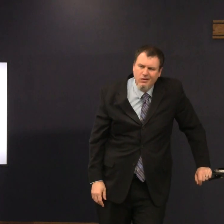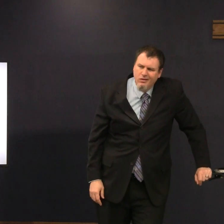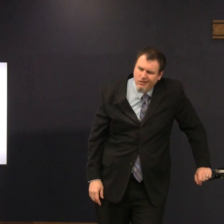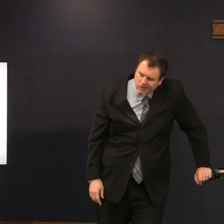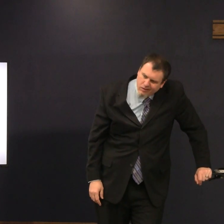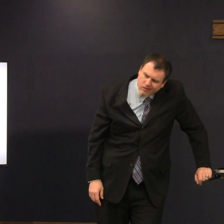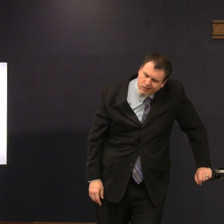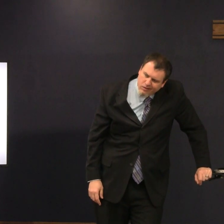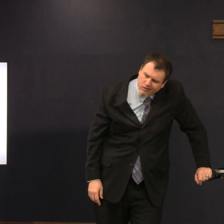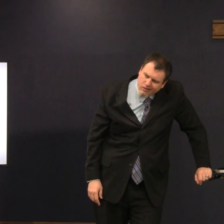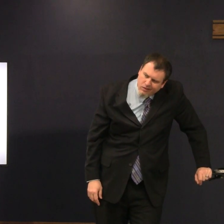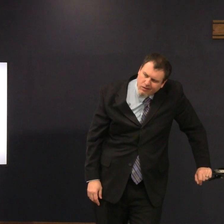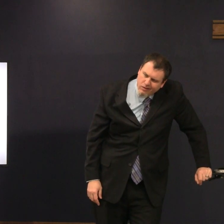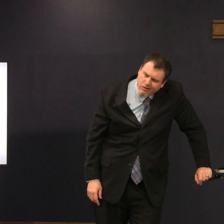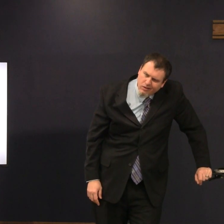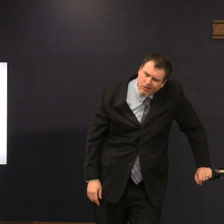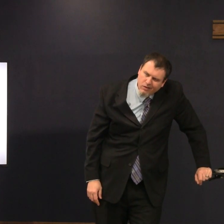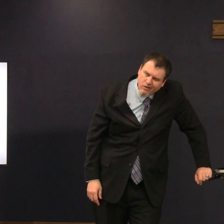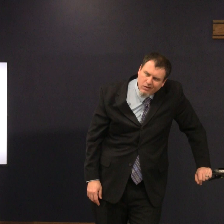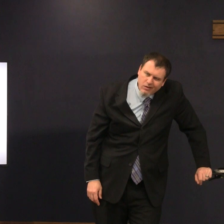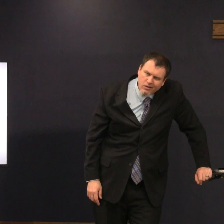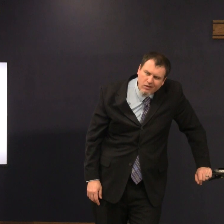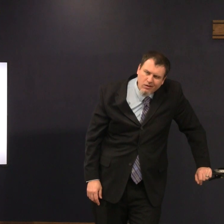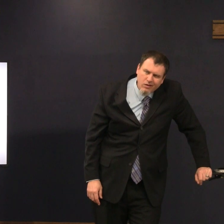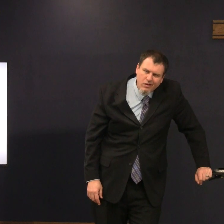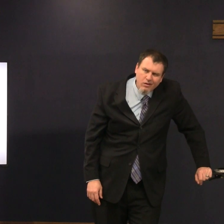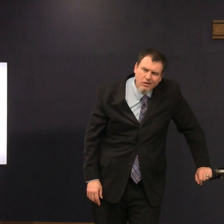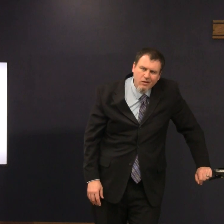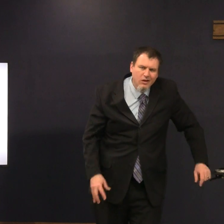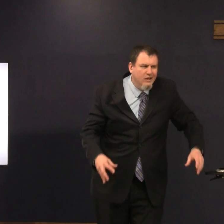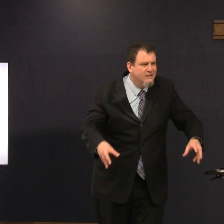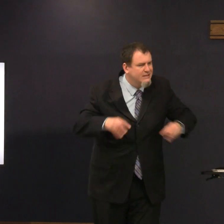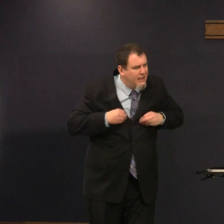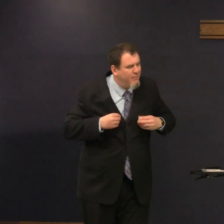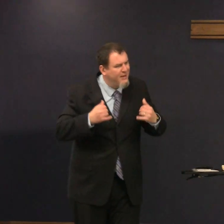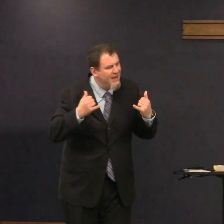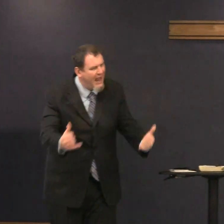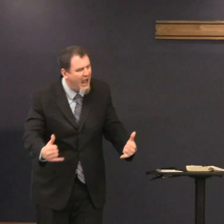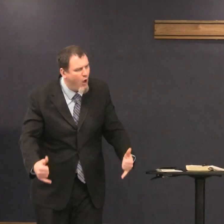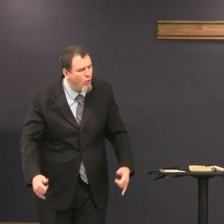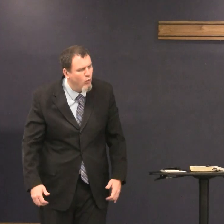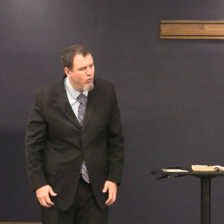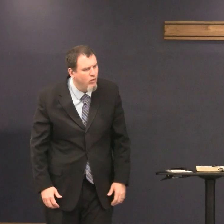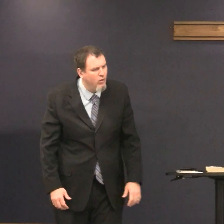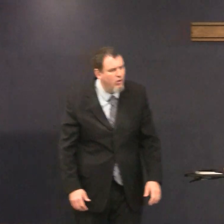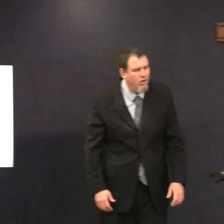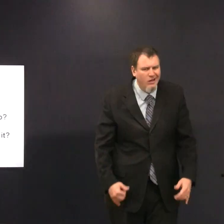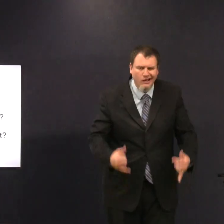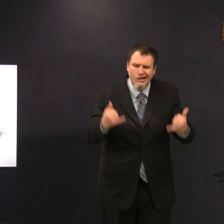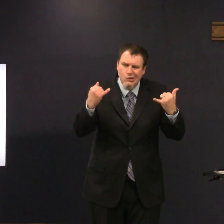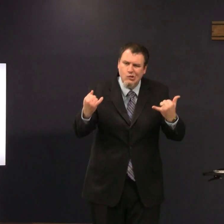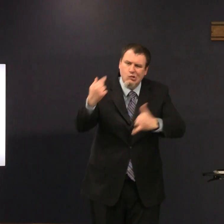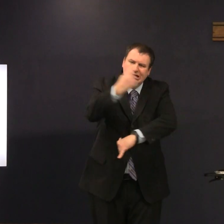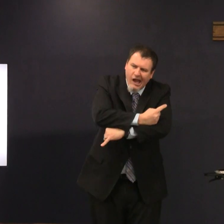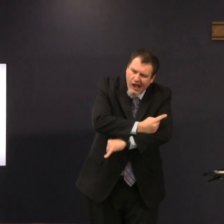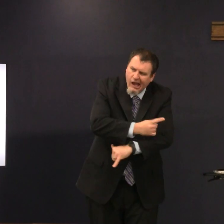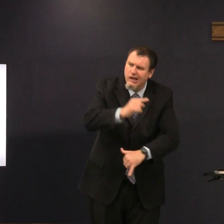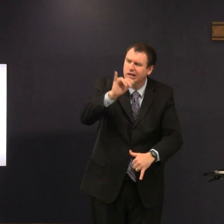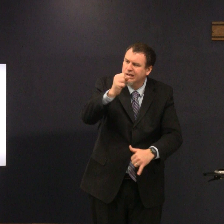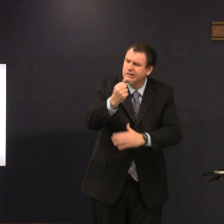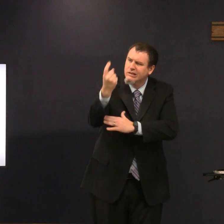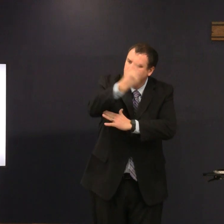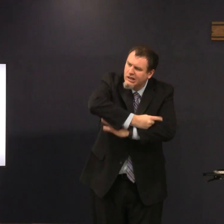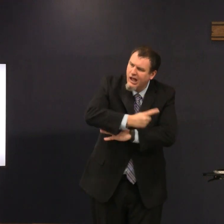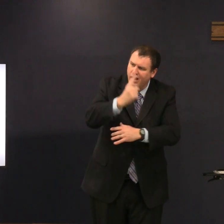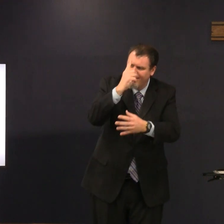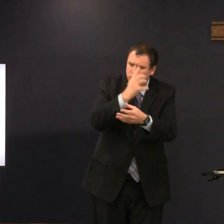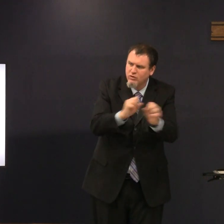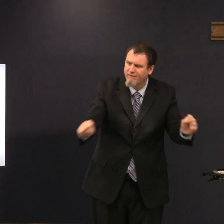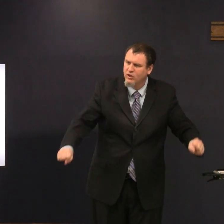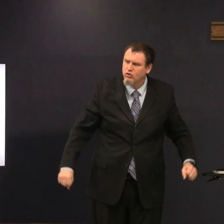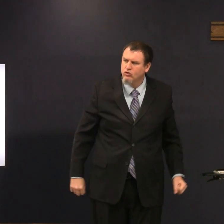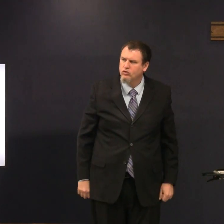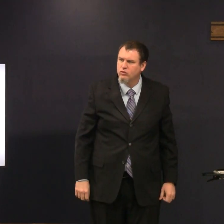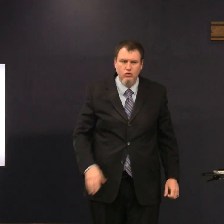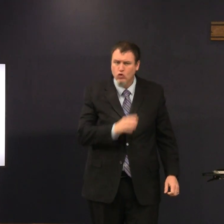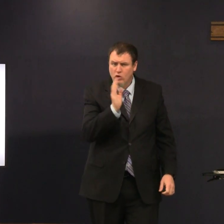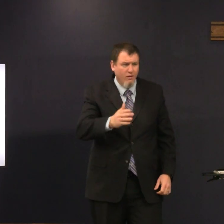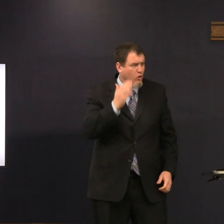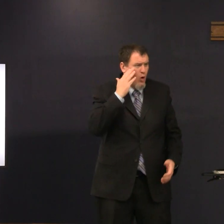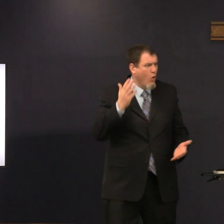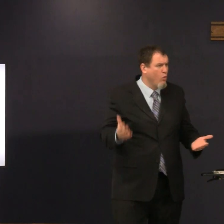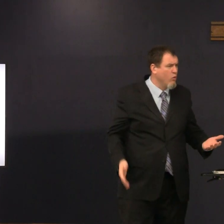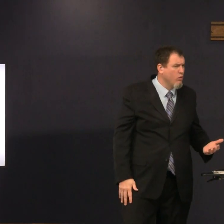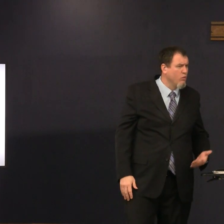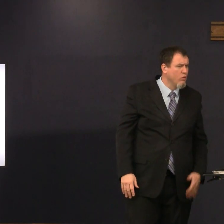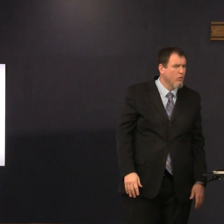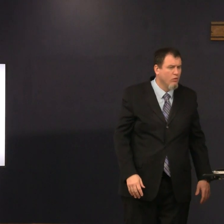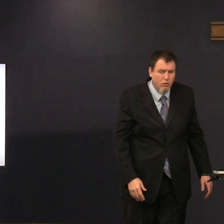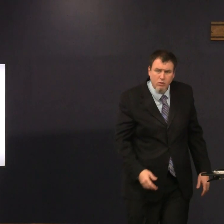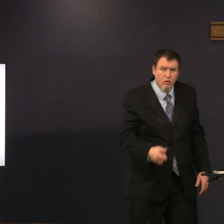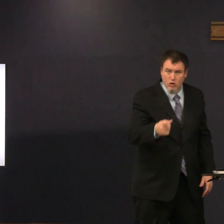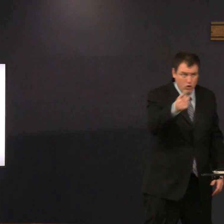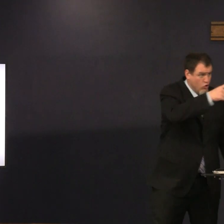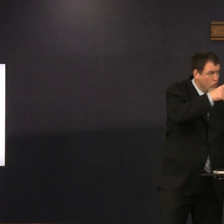except now today is the day of salvation you never know